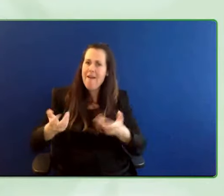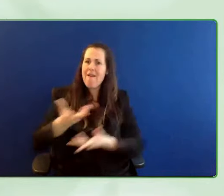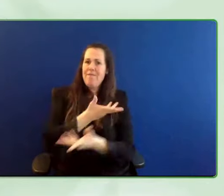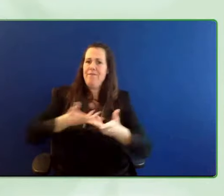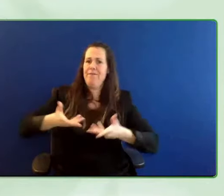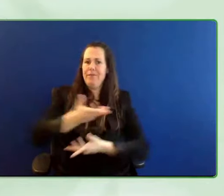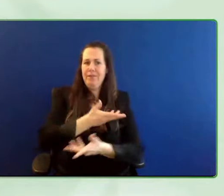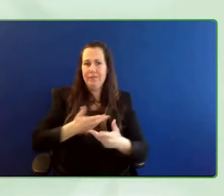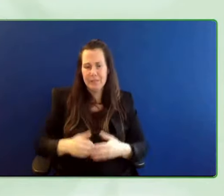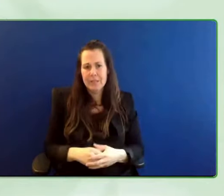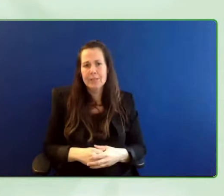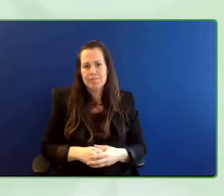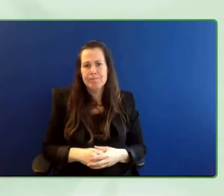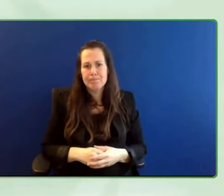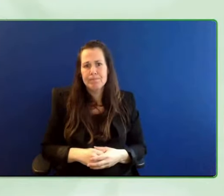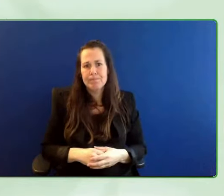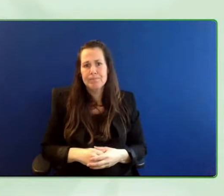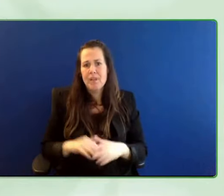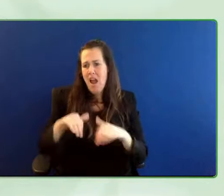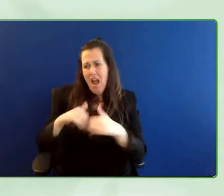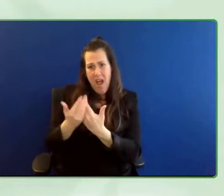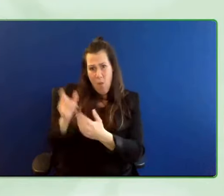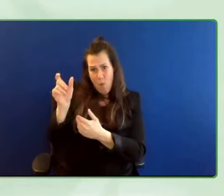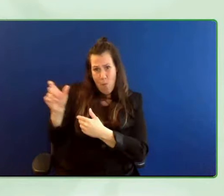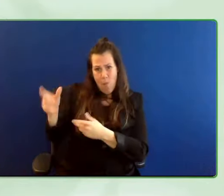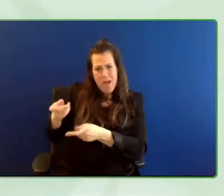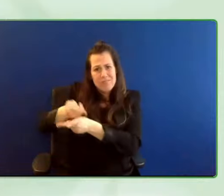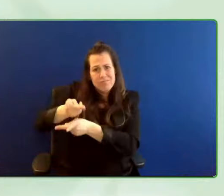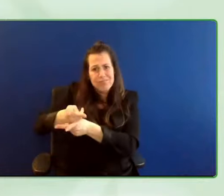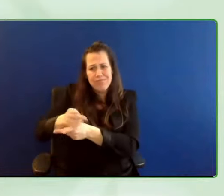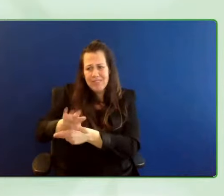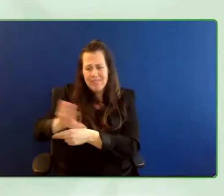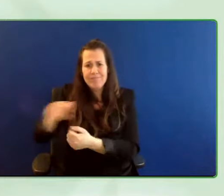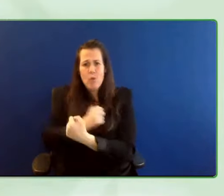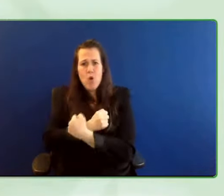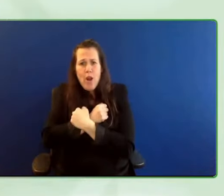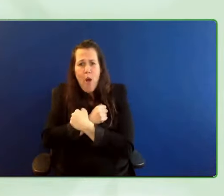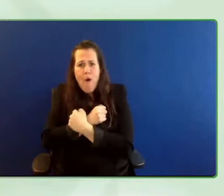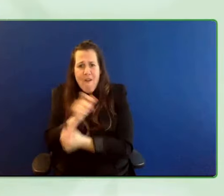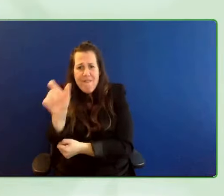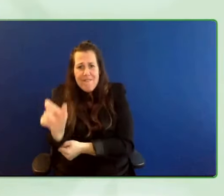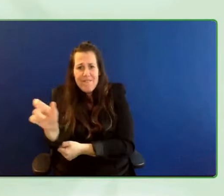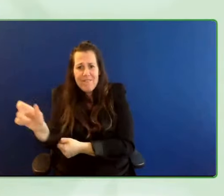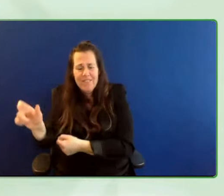And I always have to say as somebody who has spent my whole career in government in public